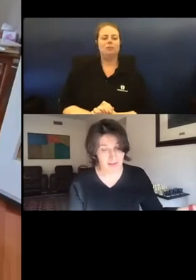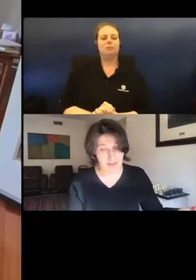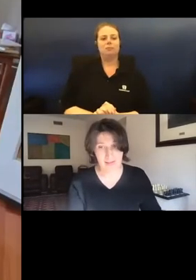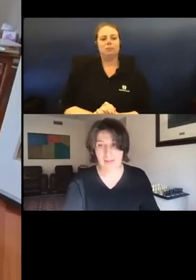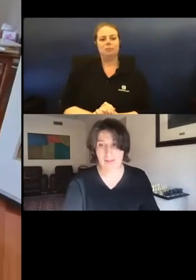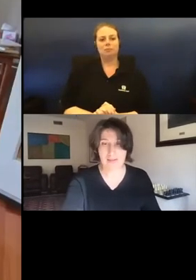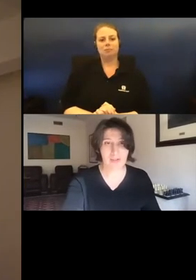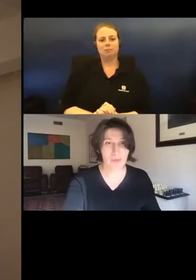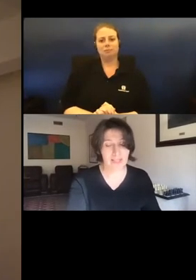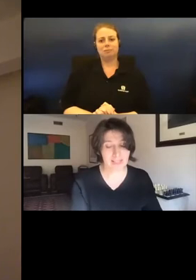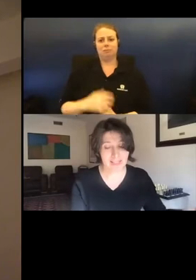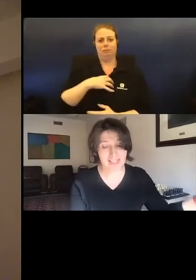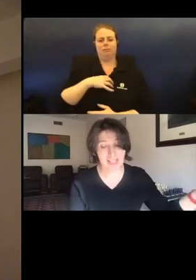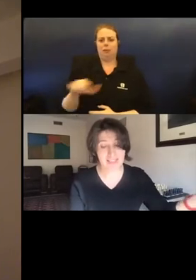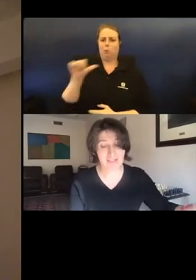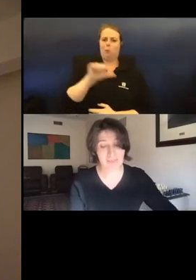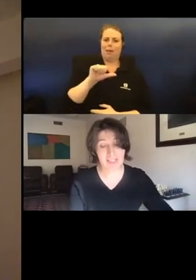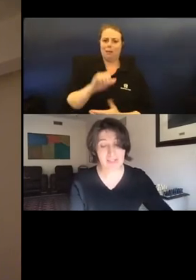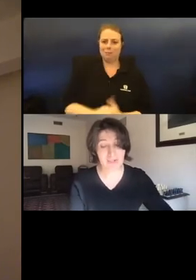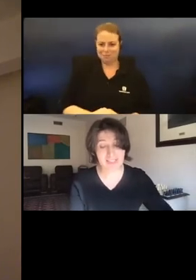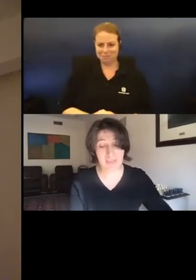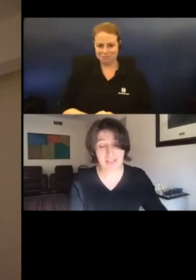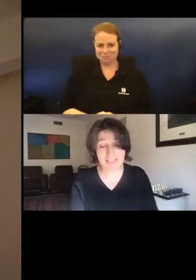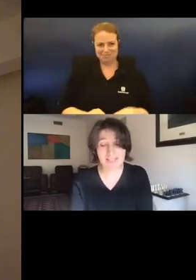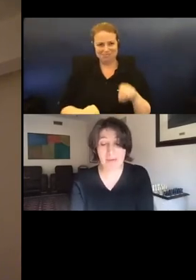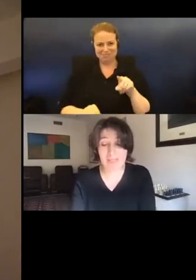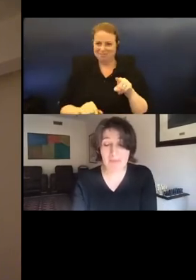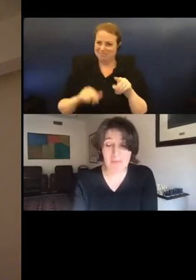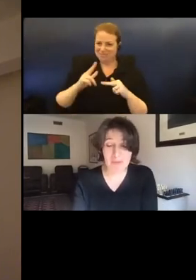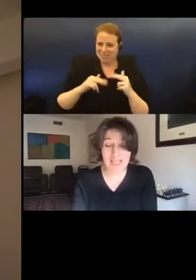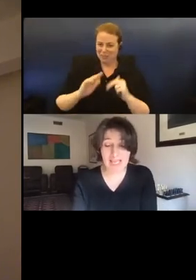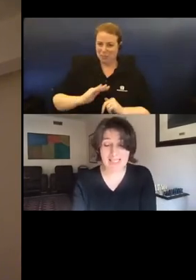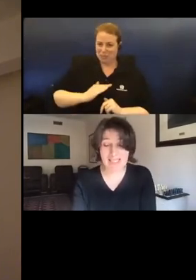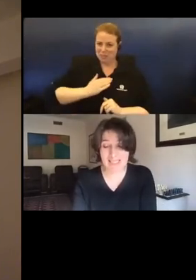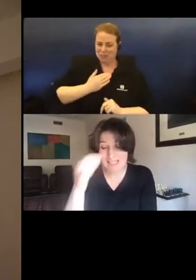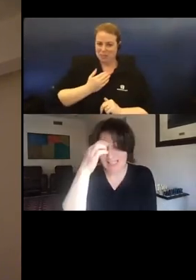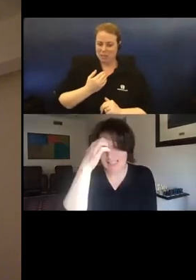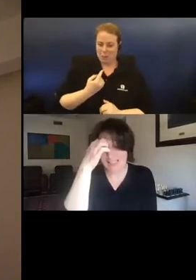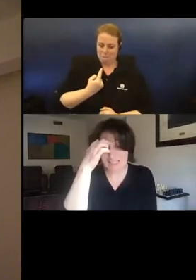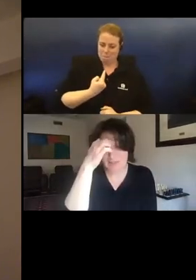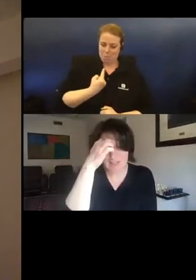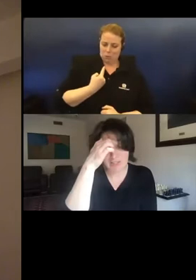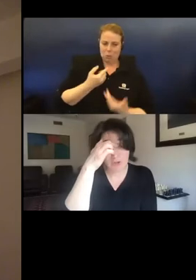oh i'll go back here i developed an interest in personal public memory and the inadequacy of our